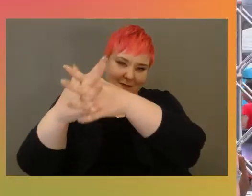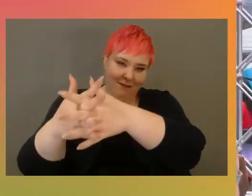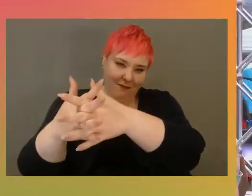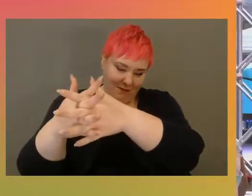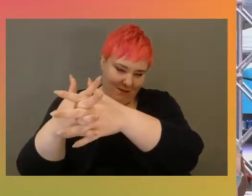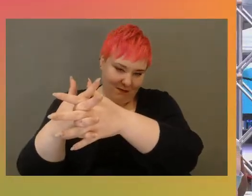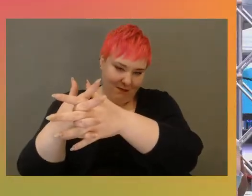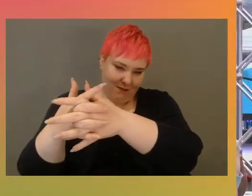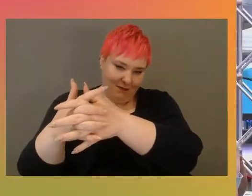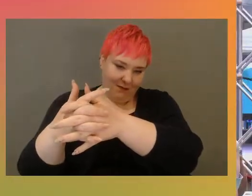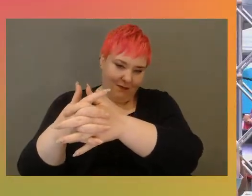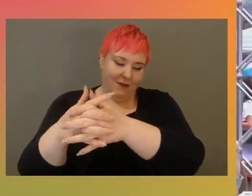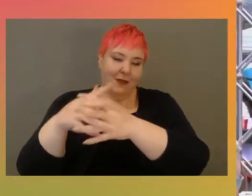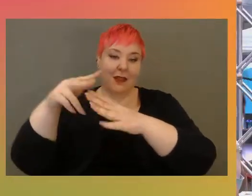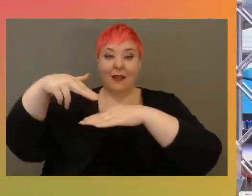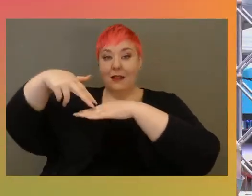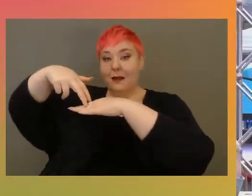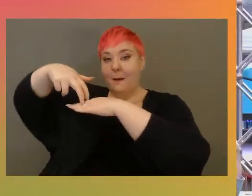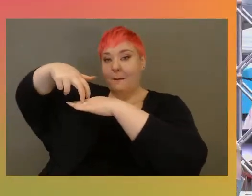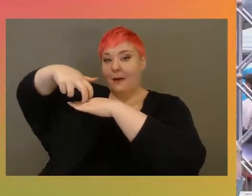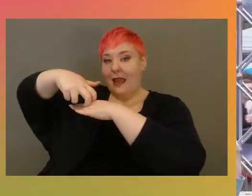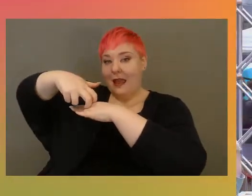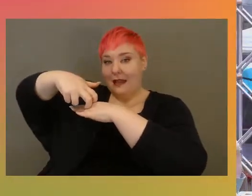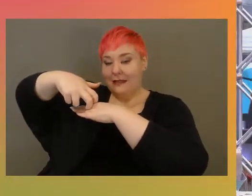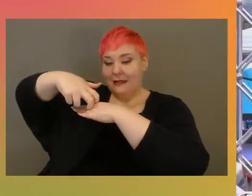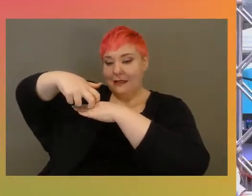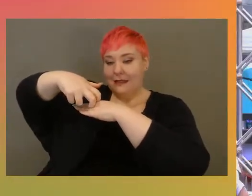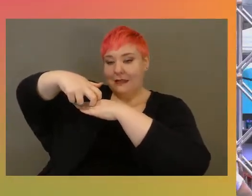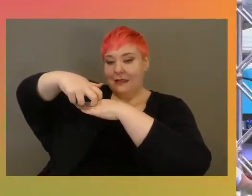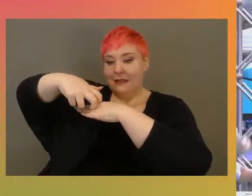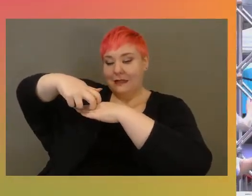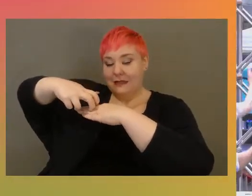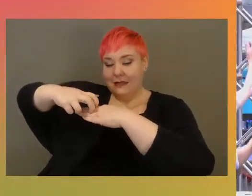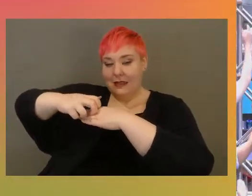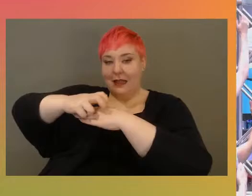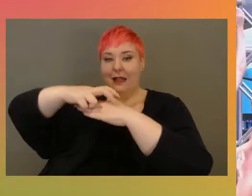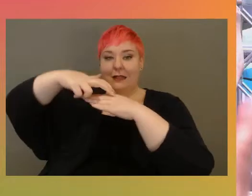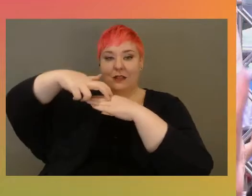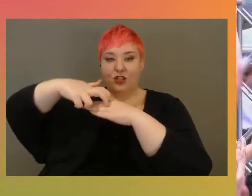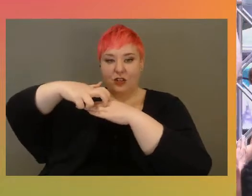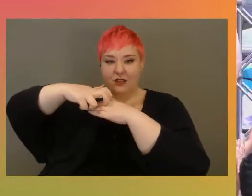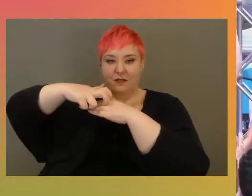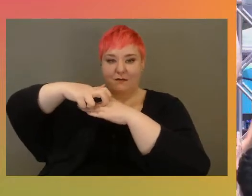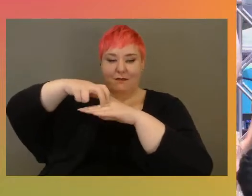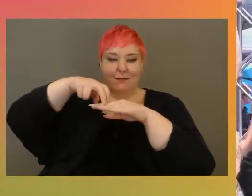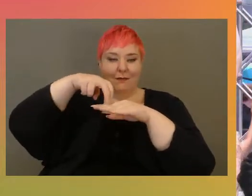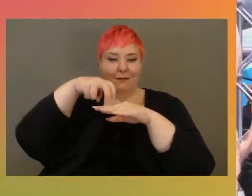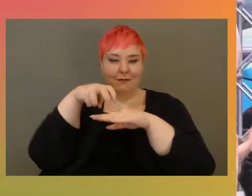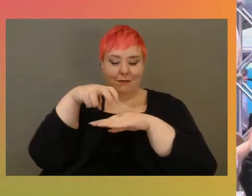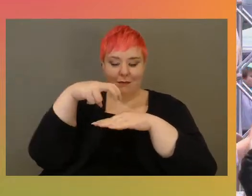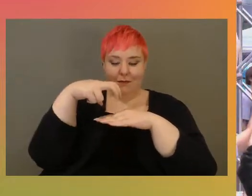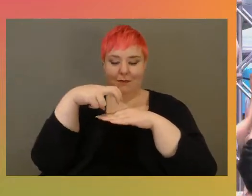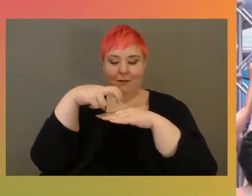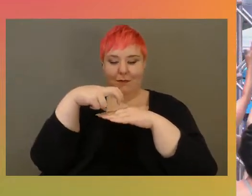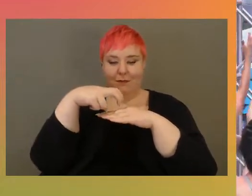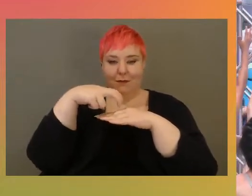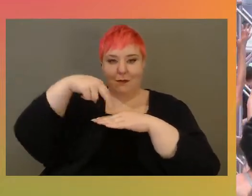AND INTERLACE YOUR FINGERS, THE WAY YOUR BRAIN DOESN'T WANT TO, AND TAKE YOUR HANDS AWAY FROM YOUR BACK.